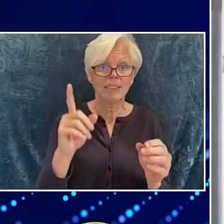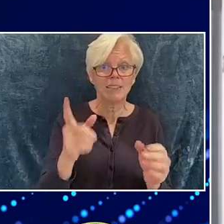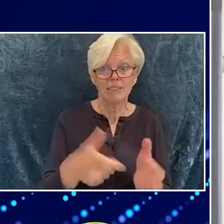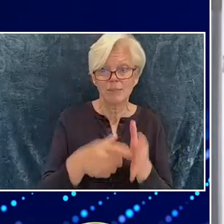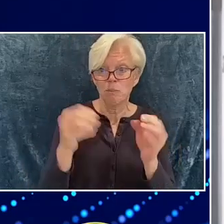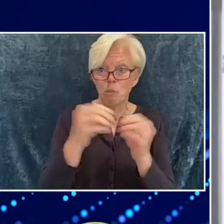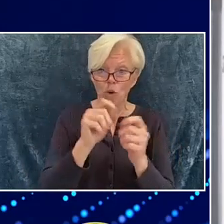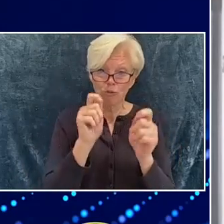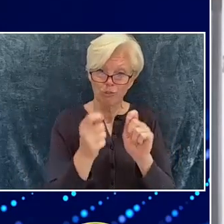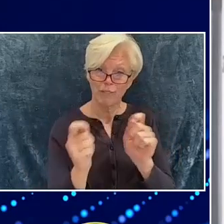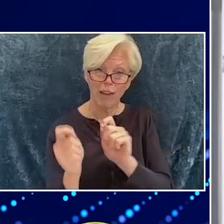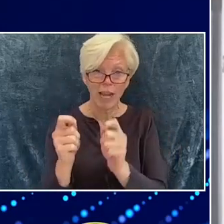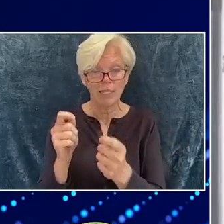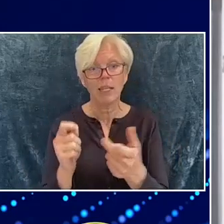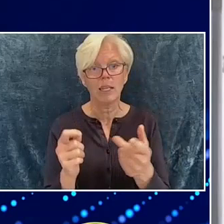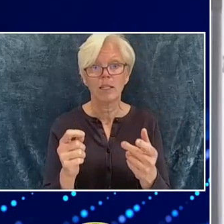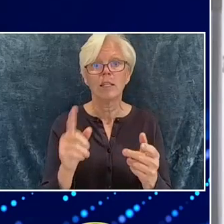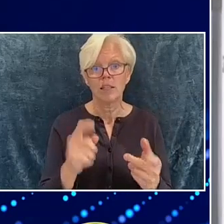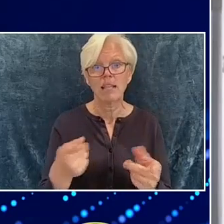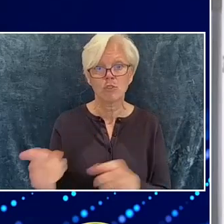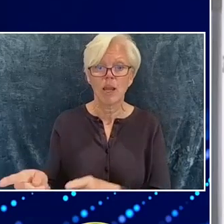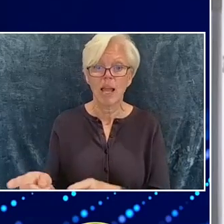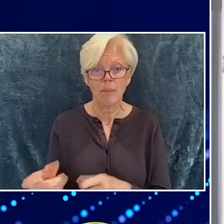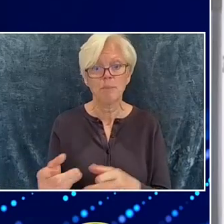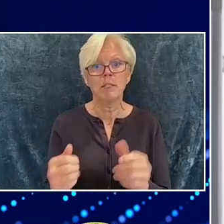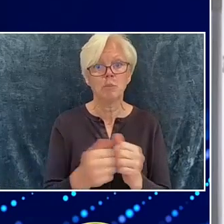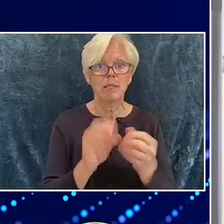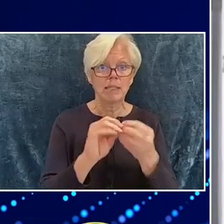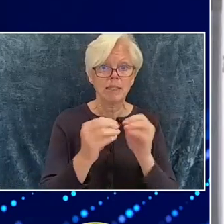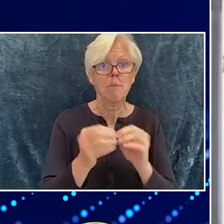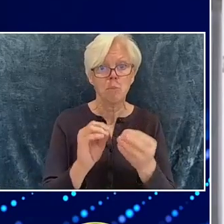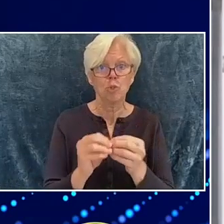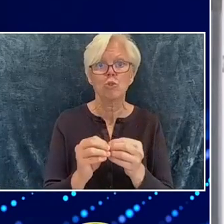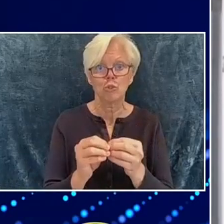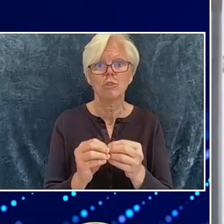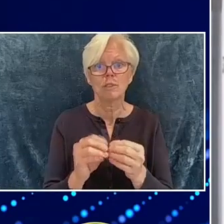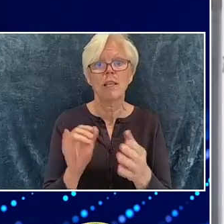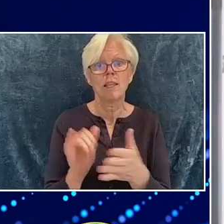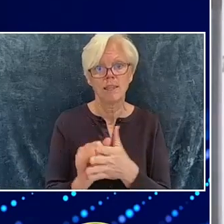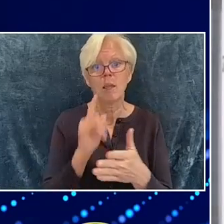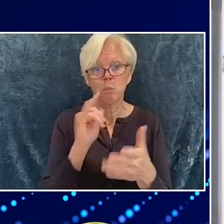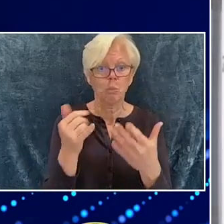a vis the figures that are, you know, still to be determined.